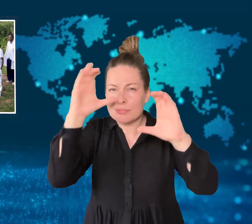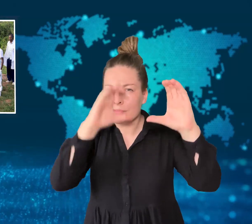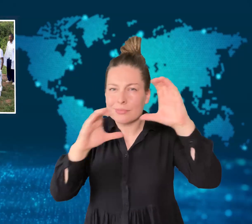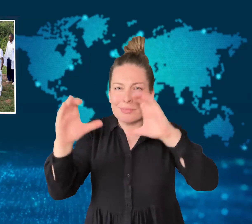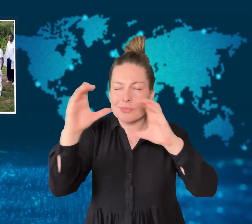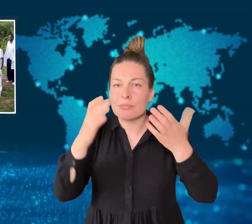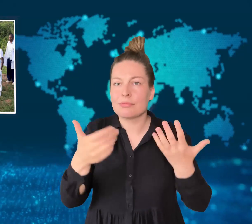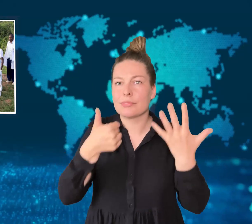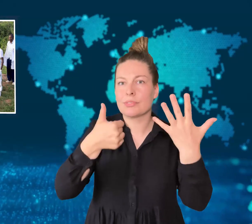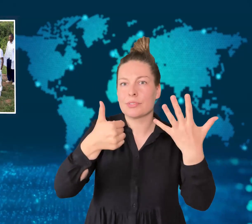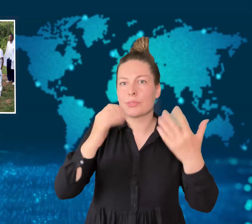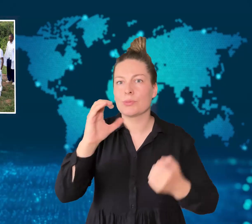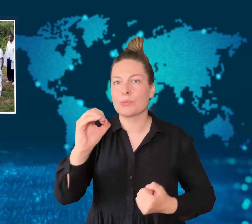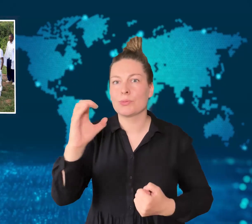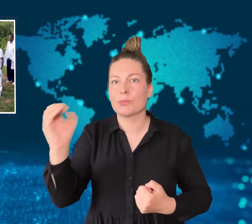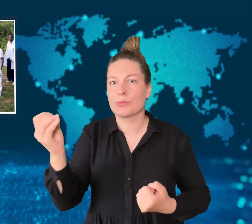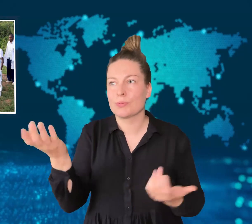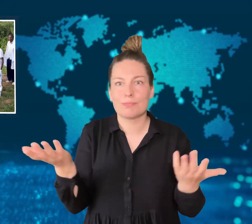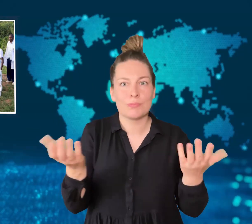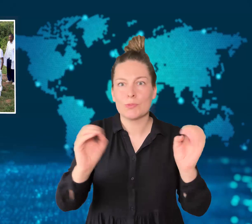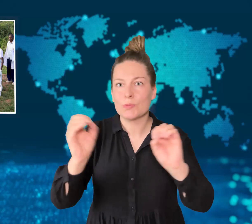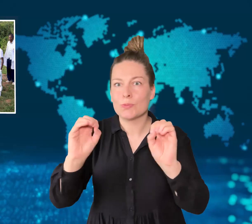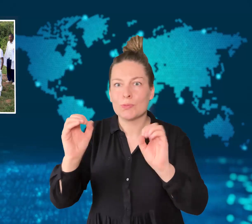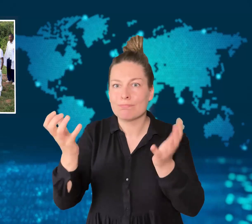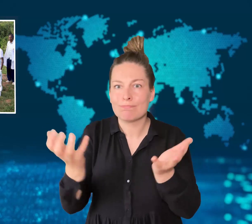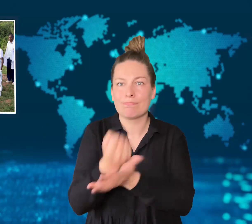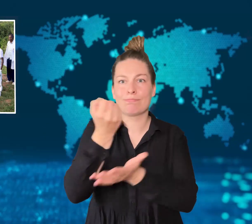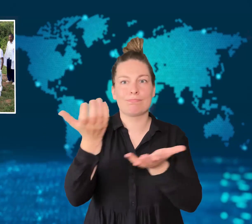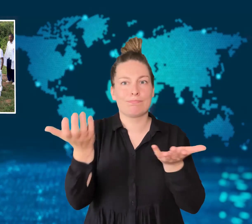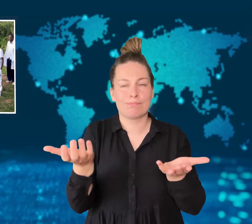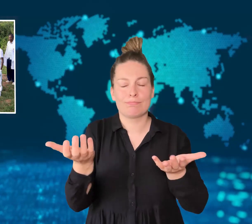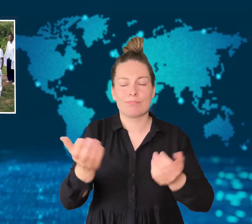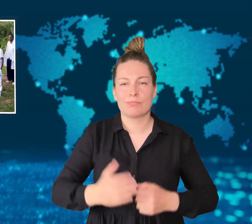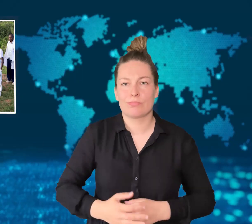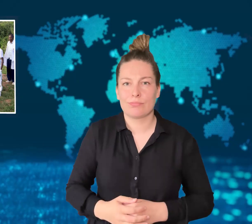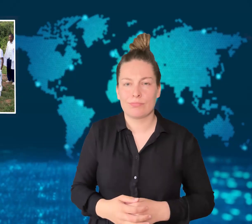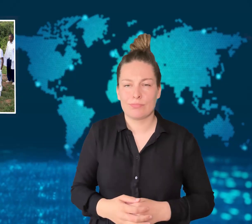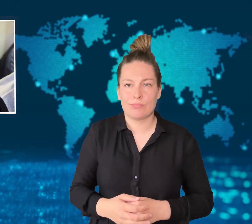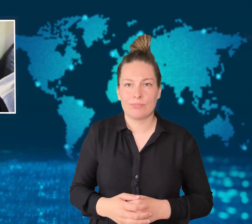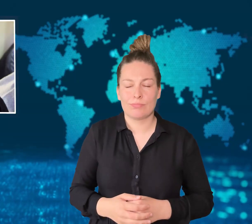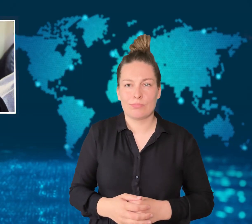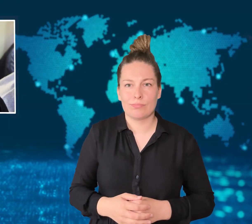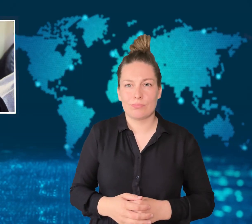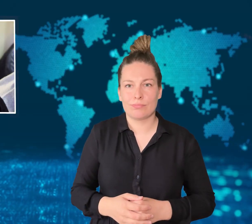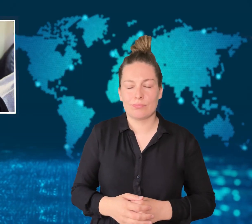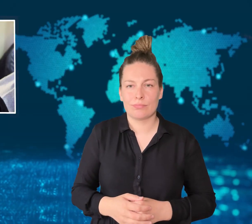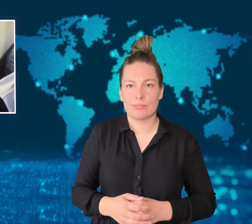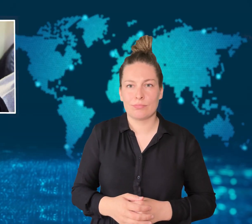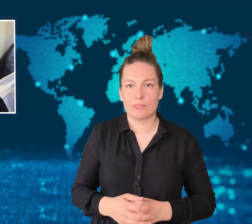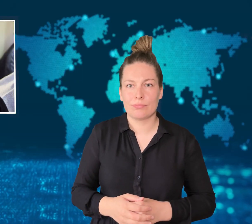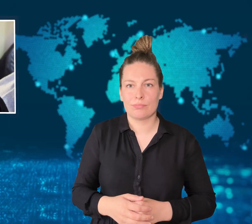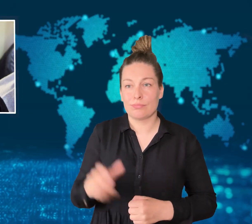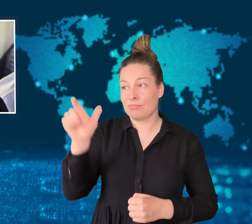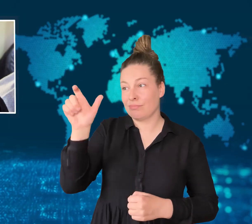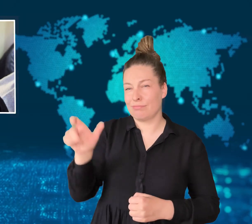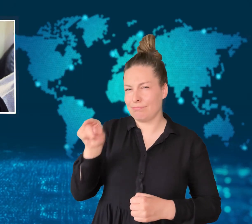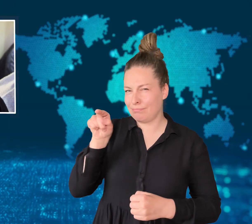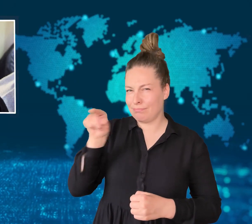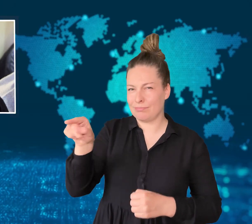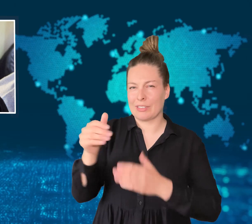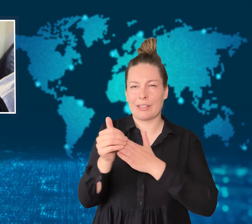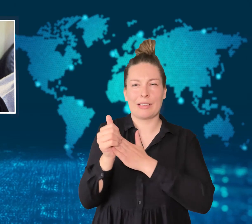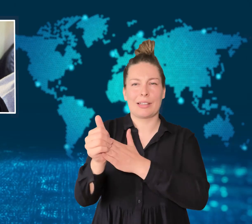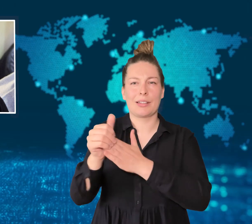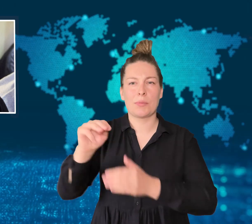Mackenzie - the cult leader - is being held in police custody